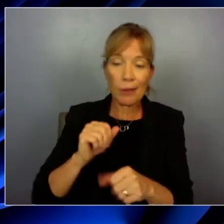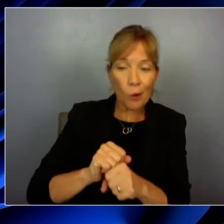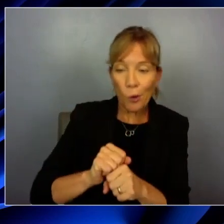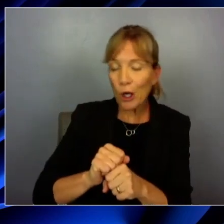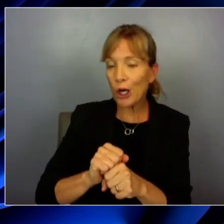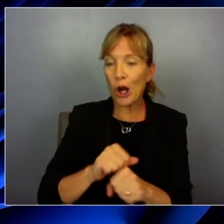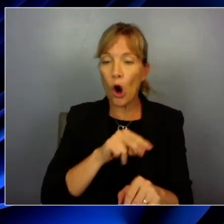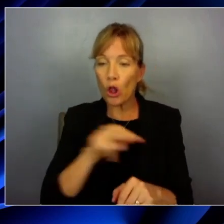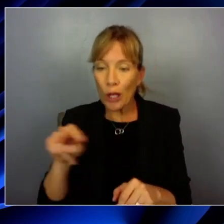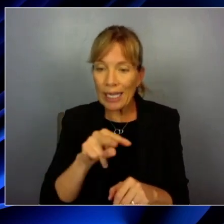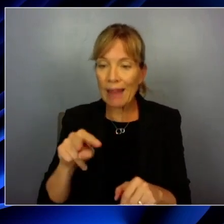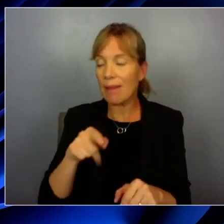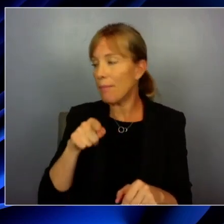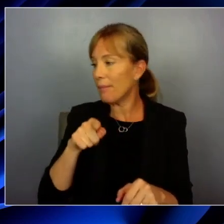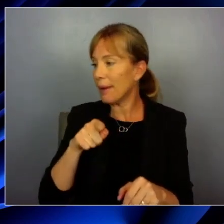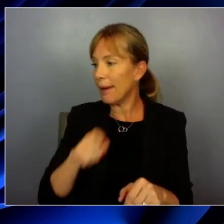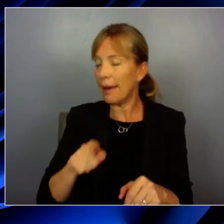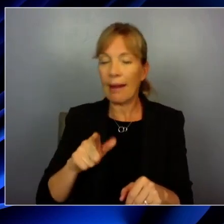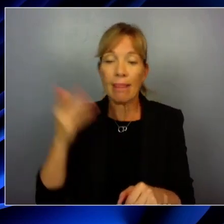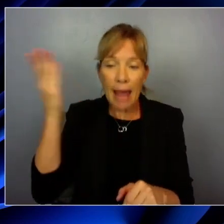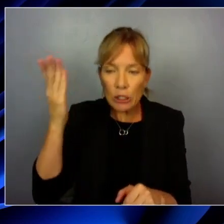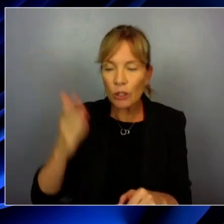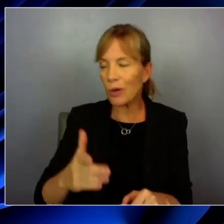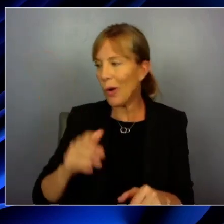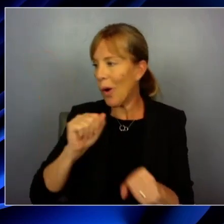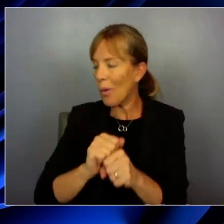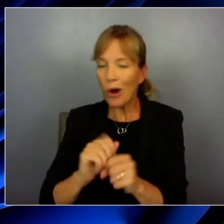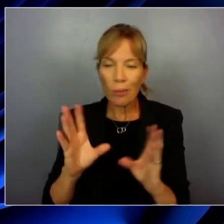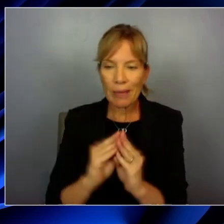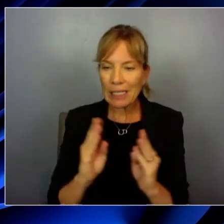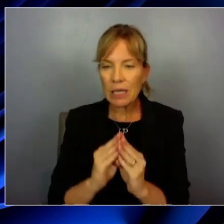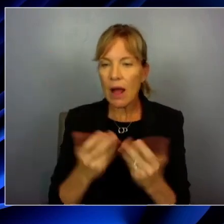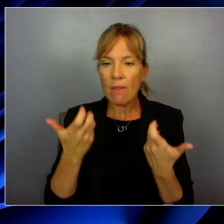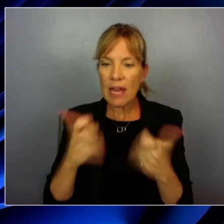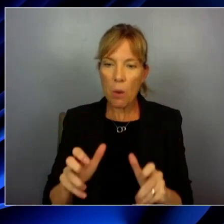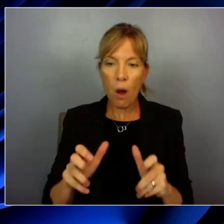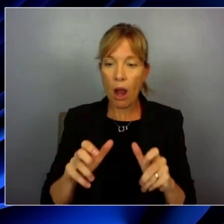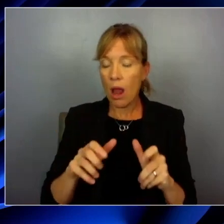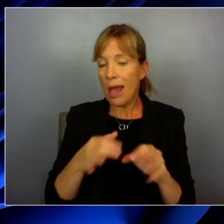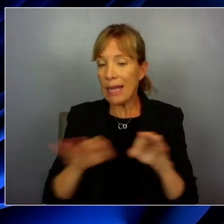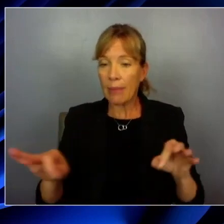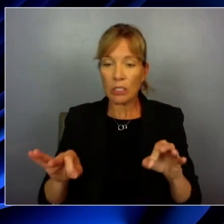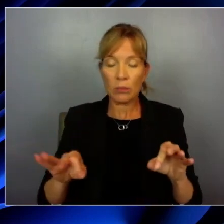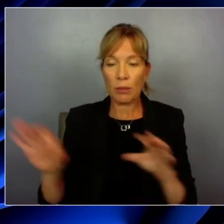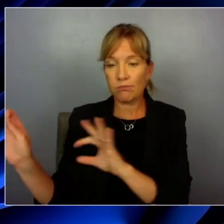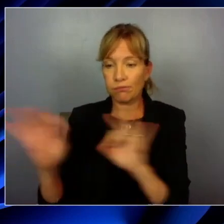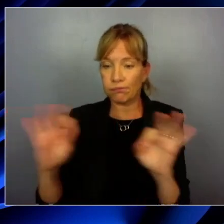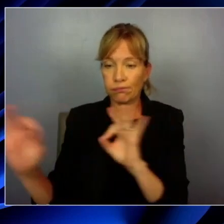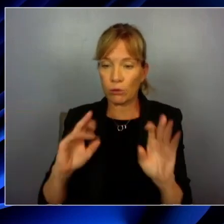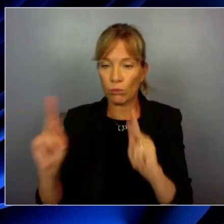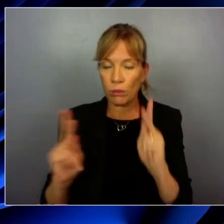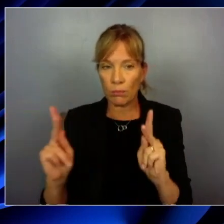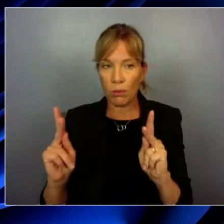in, in lectures or in work meetings. They don't necessarily want their captions to be distracting it, depending on the on the workplace that you work in.